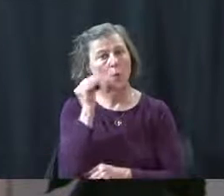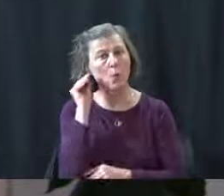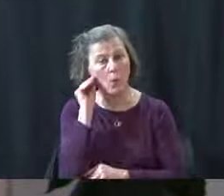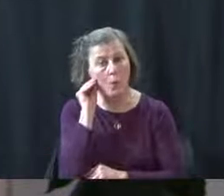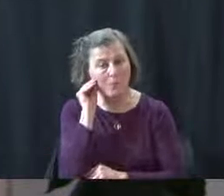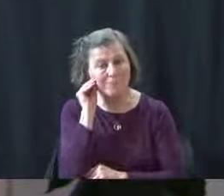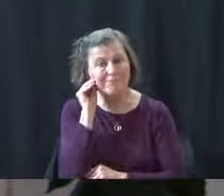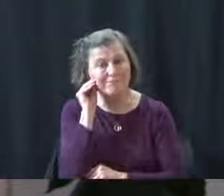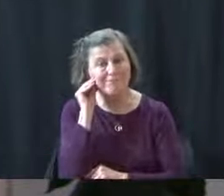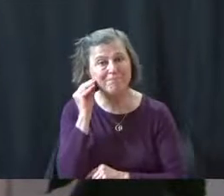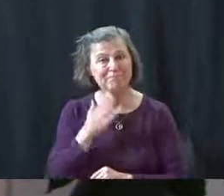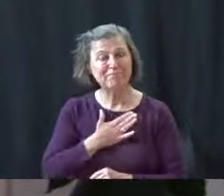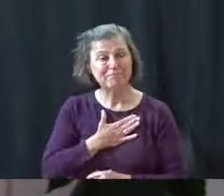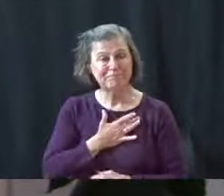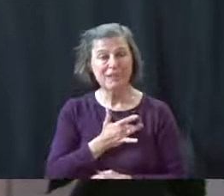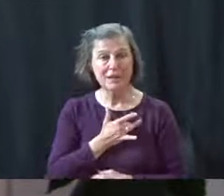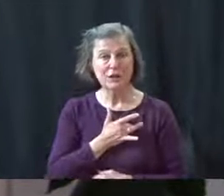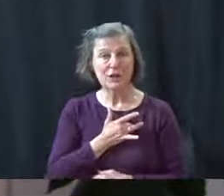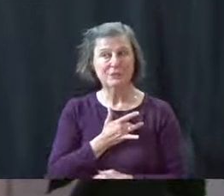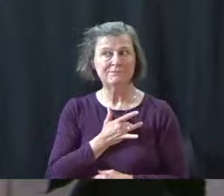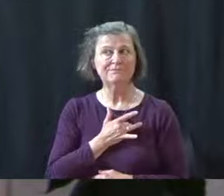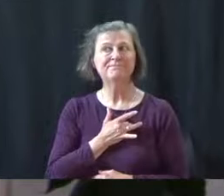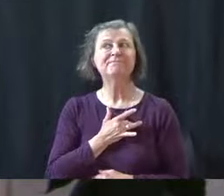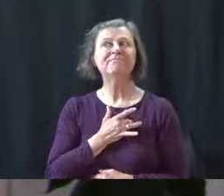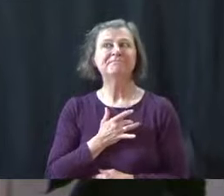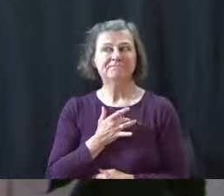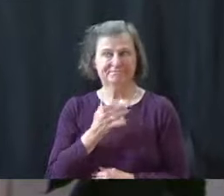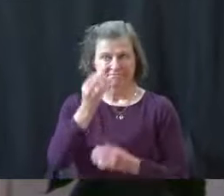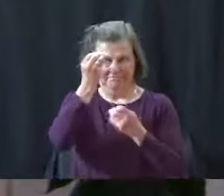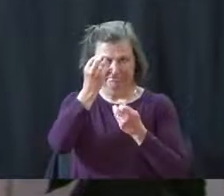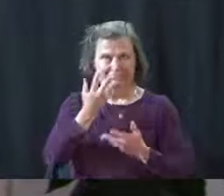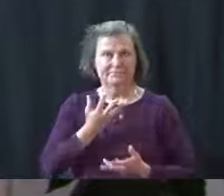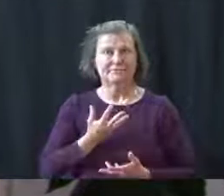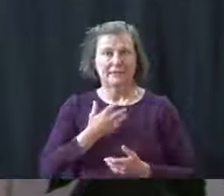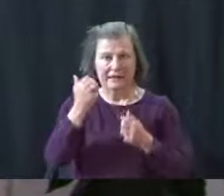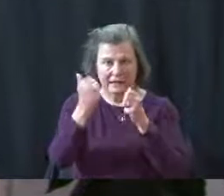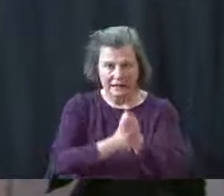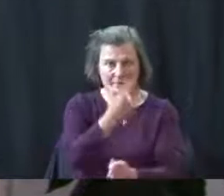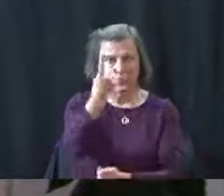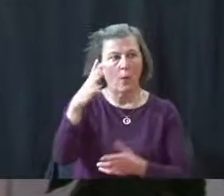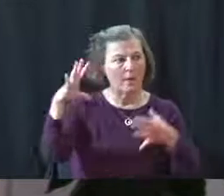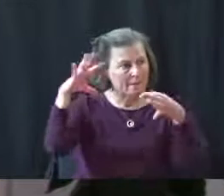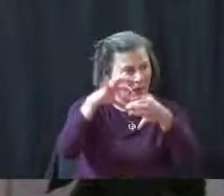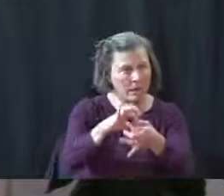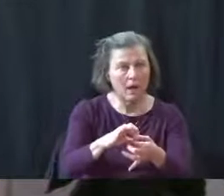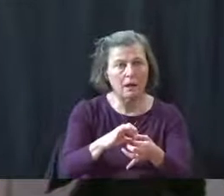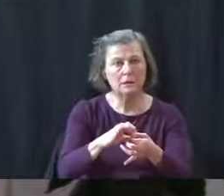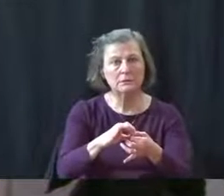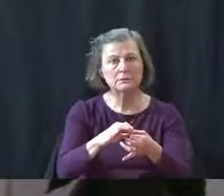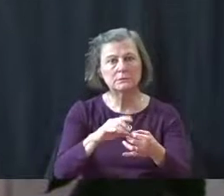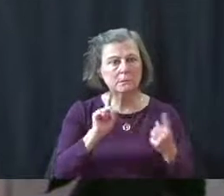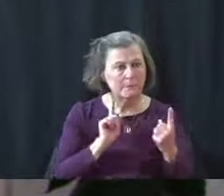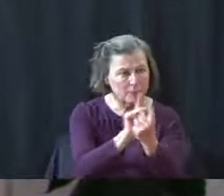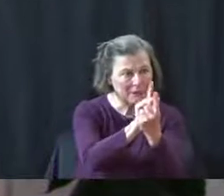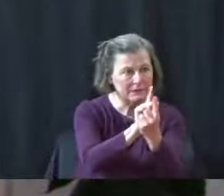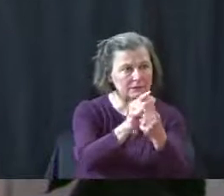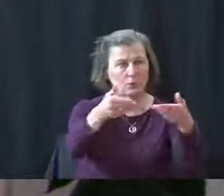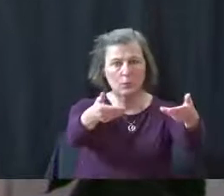tells me that everyone belongs and it tells me to greet and welcome and unconditionally